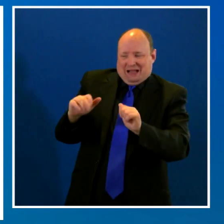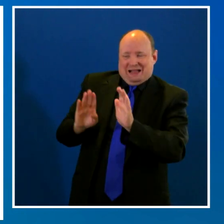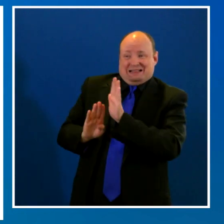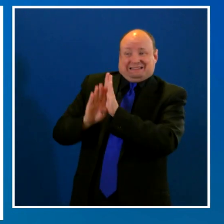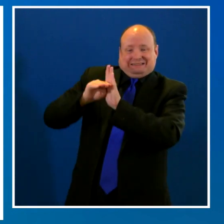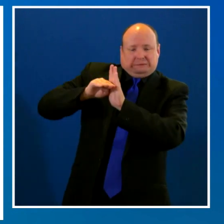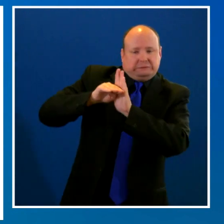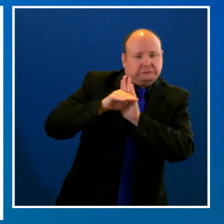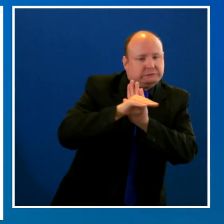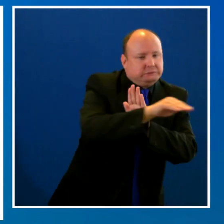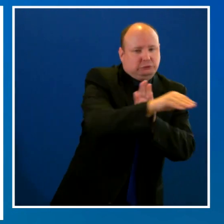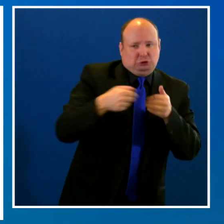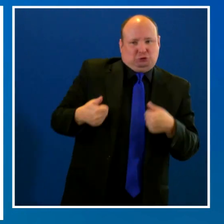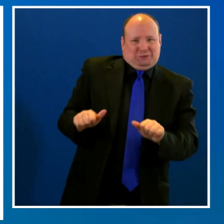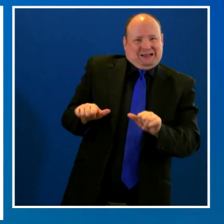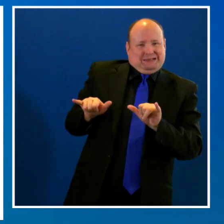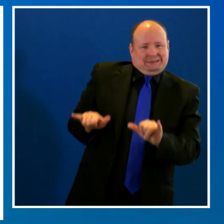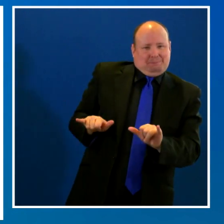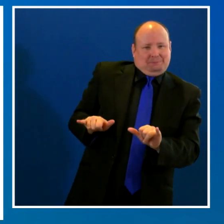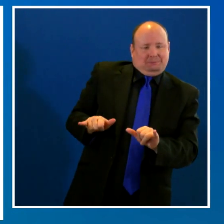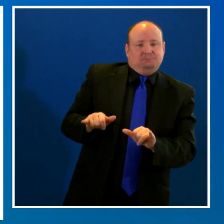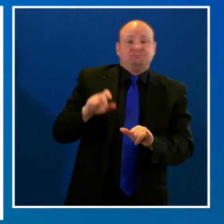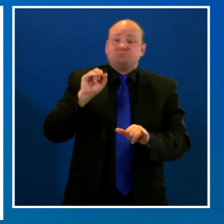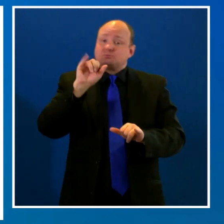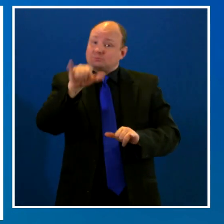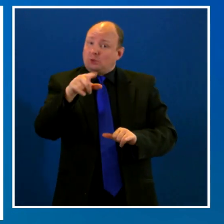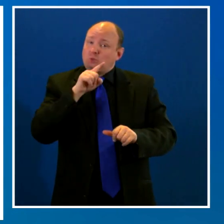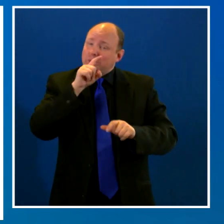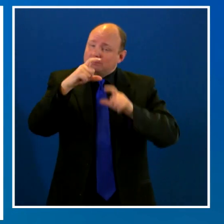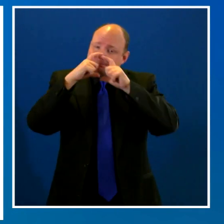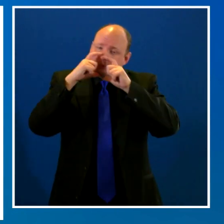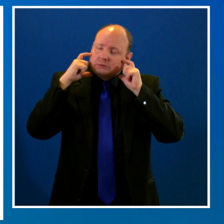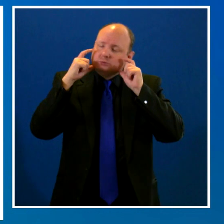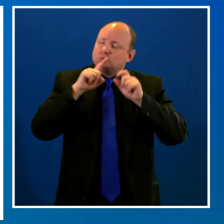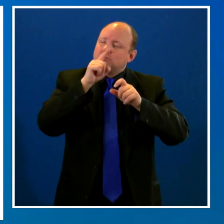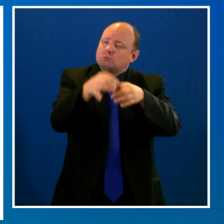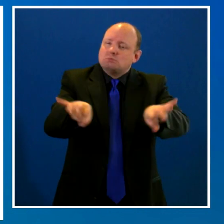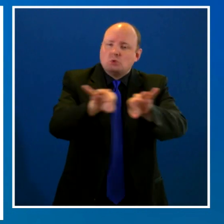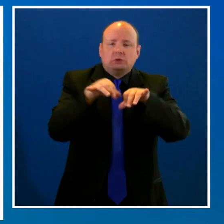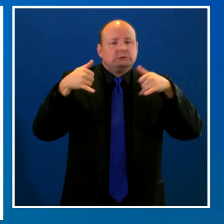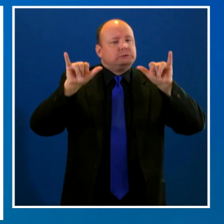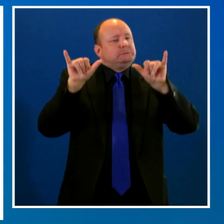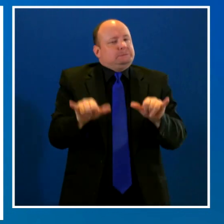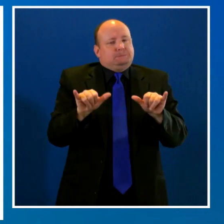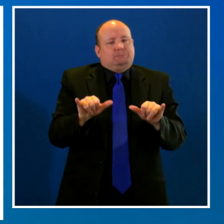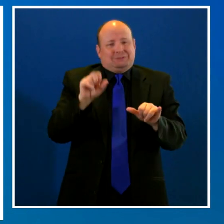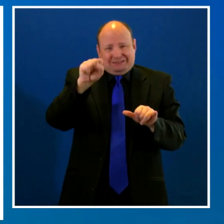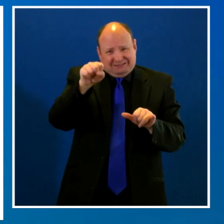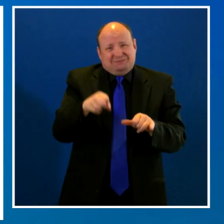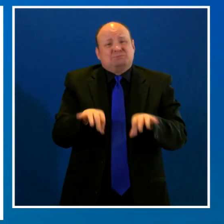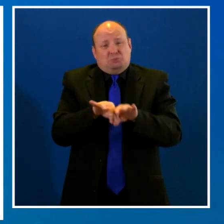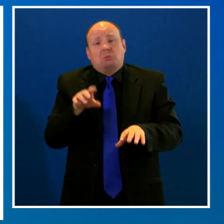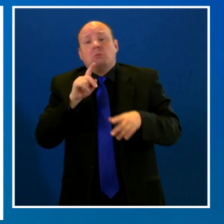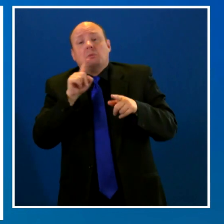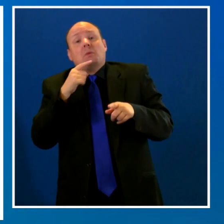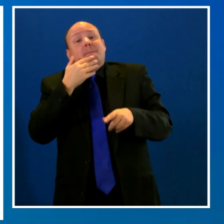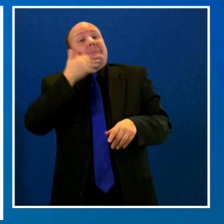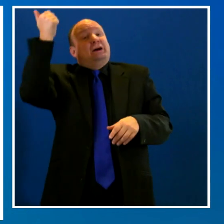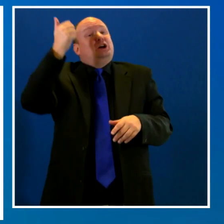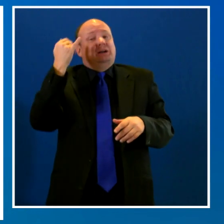Regarding masks, we know that wearing them is good, but wearing a more effective mask is even better.